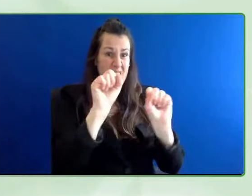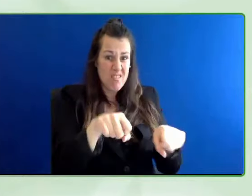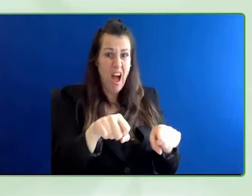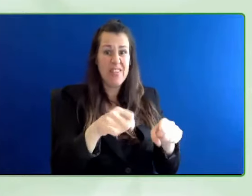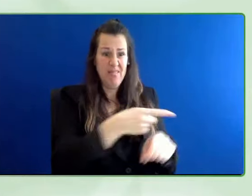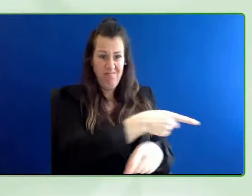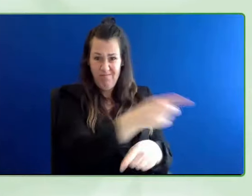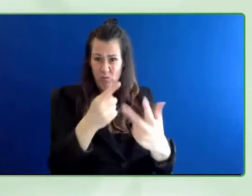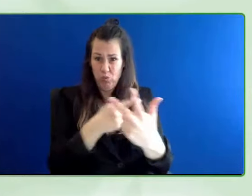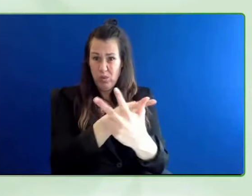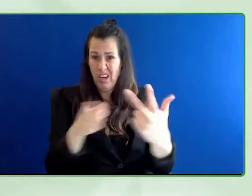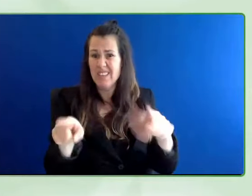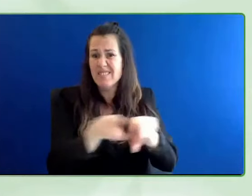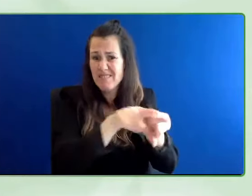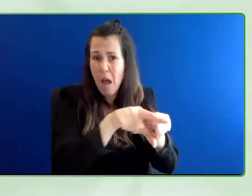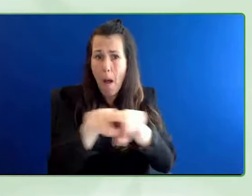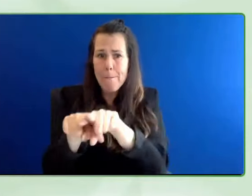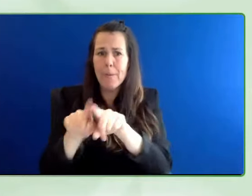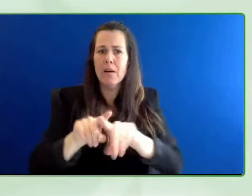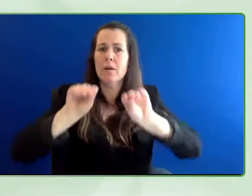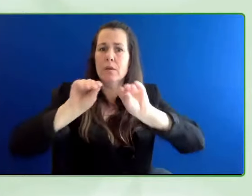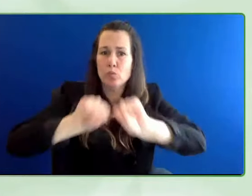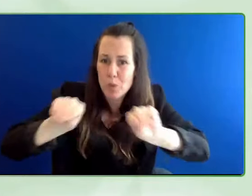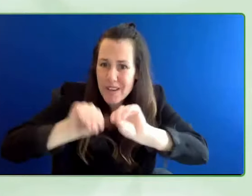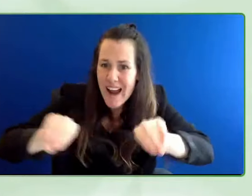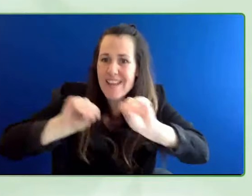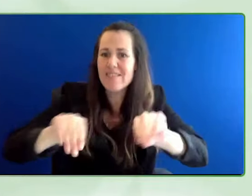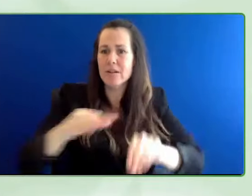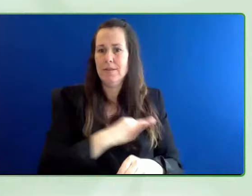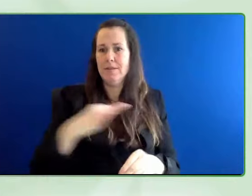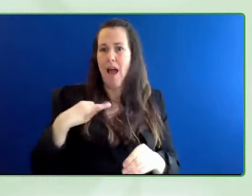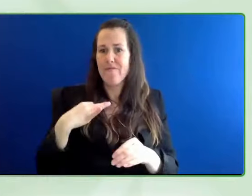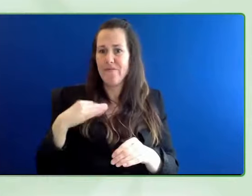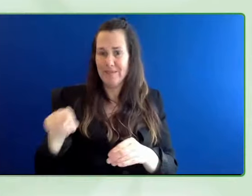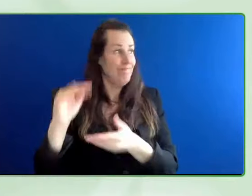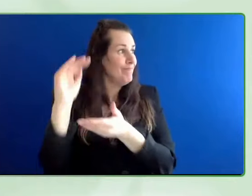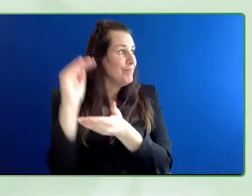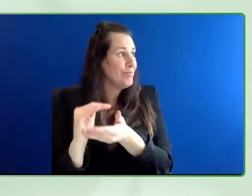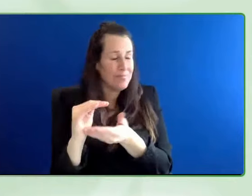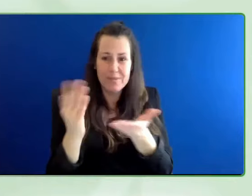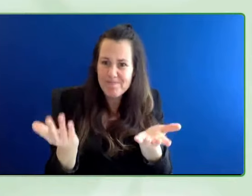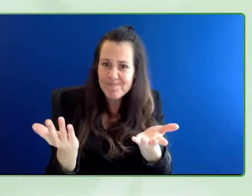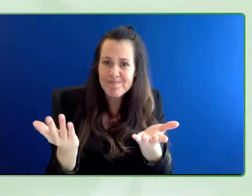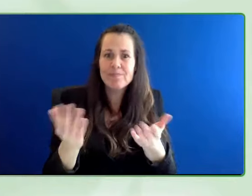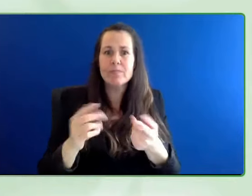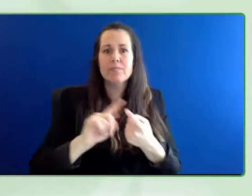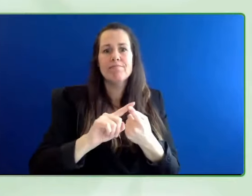we do to support you in meeting these challenges because it's clear that a lot has to be done,